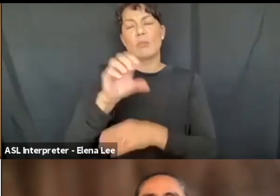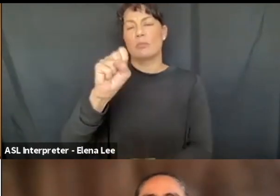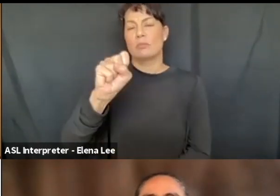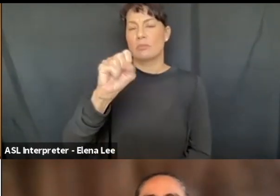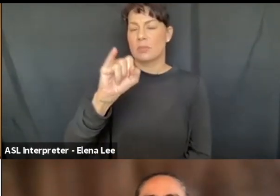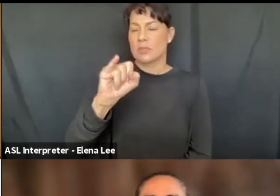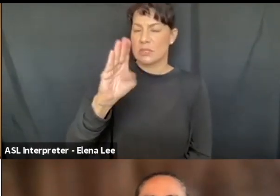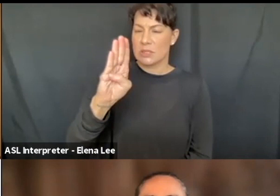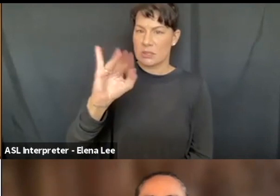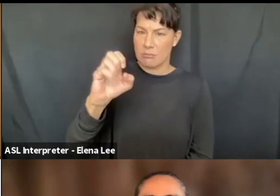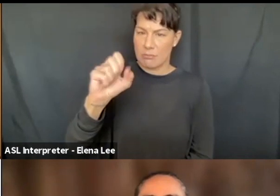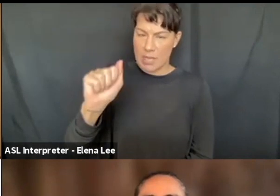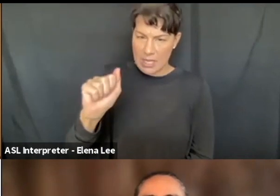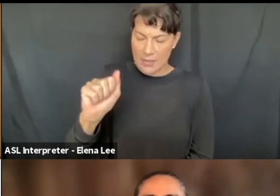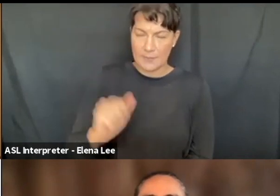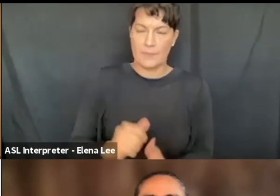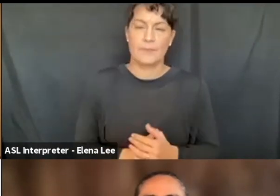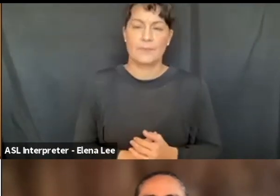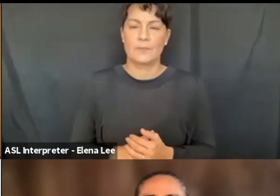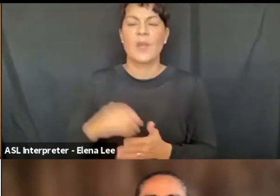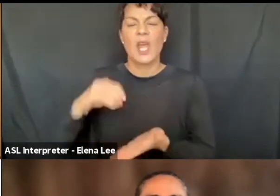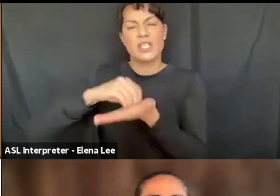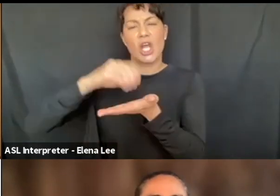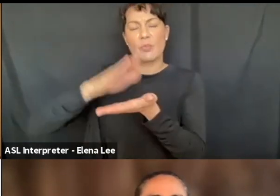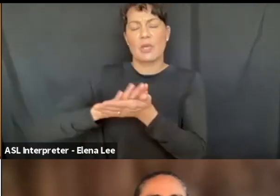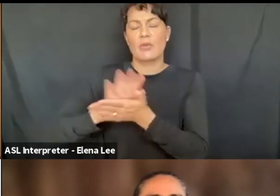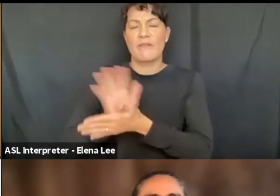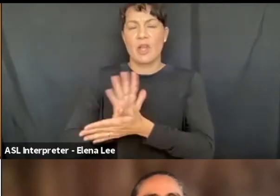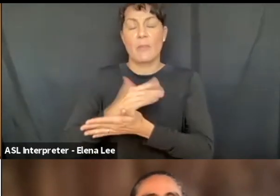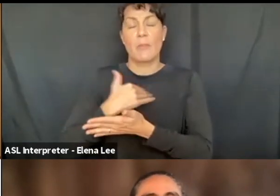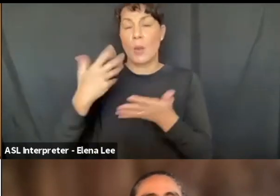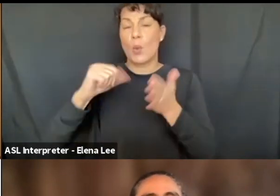But I want to emphasize that this conversation today